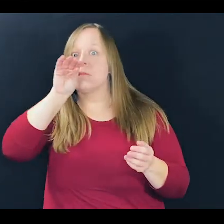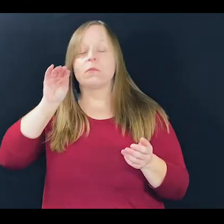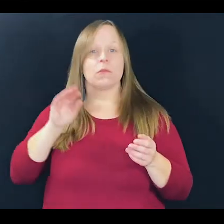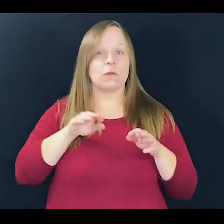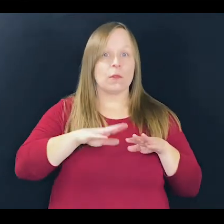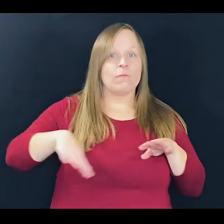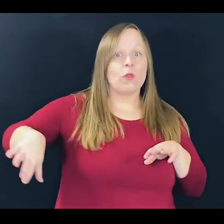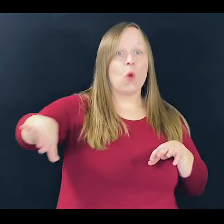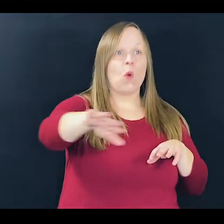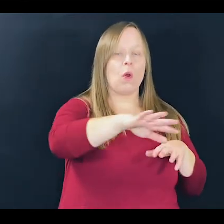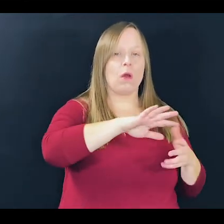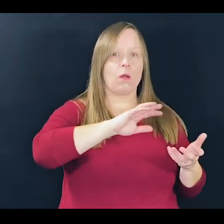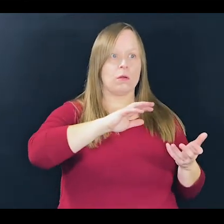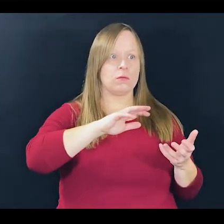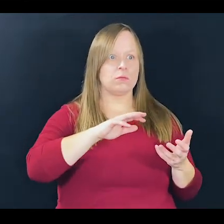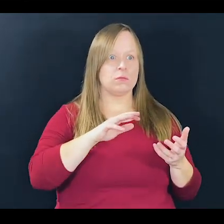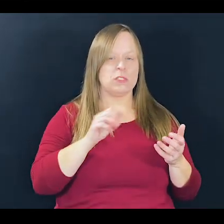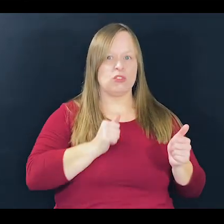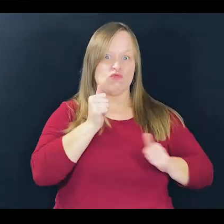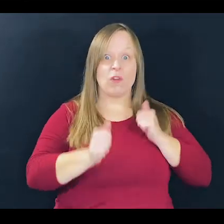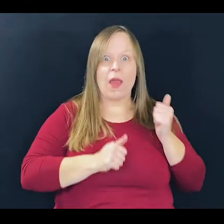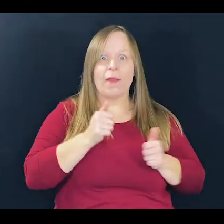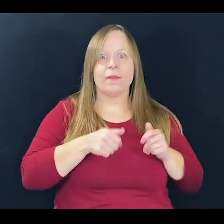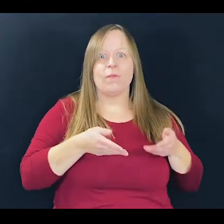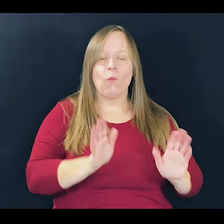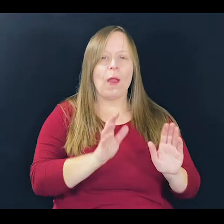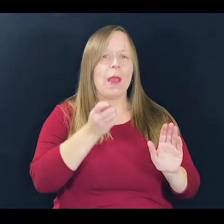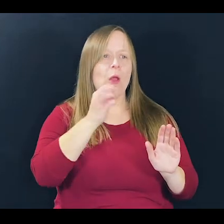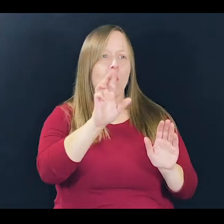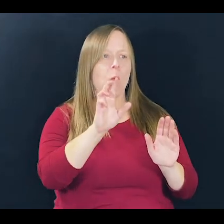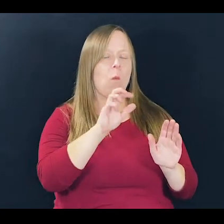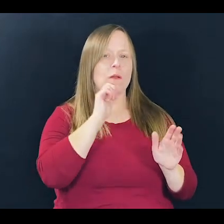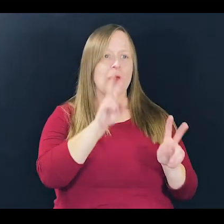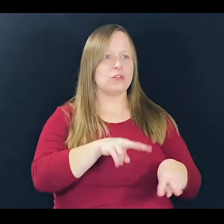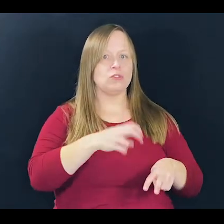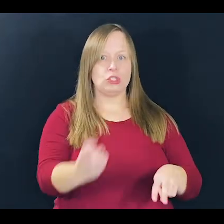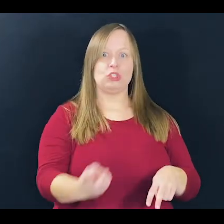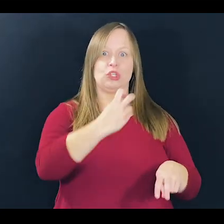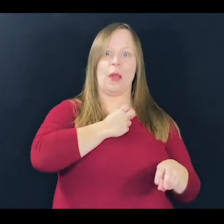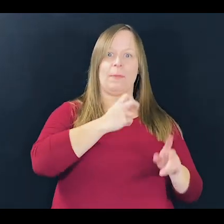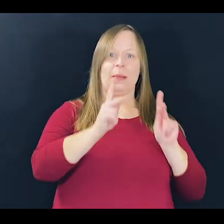on the floor in an aggressive type of way , or it's not jumping up on people's